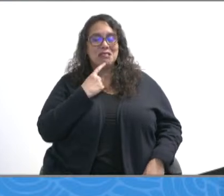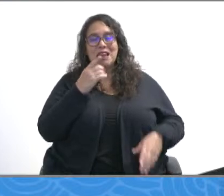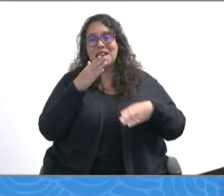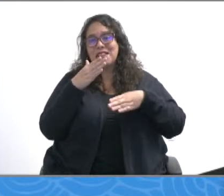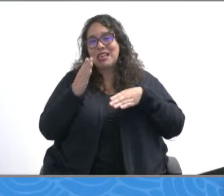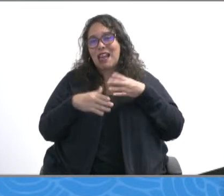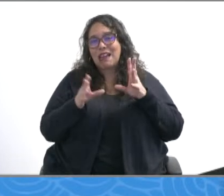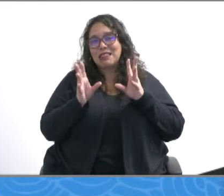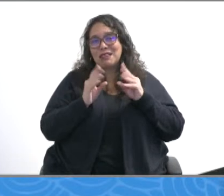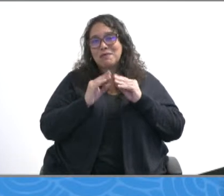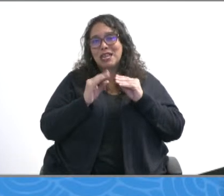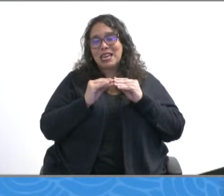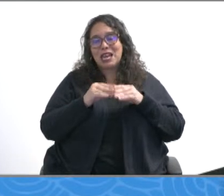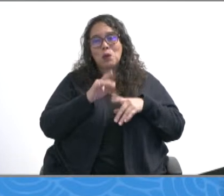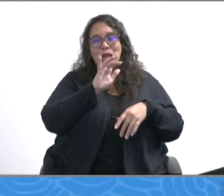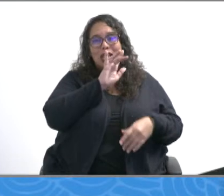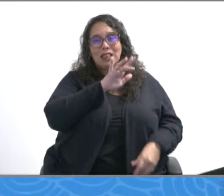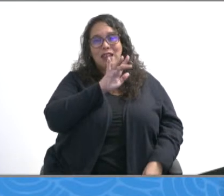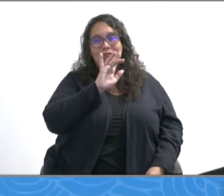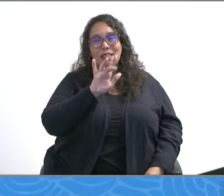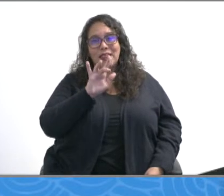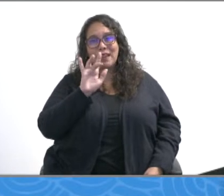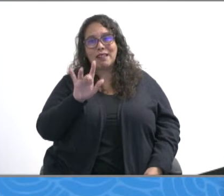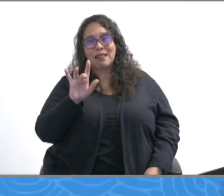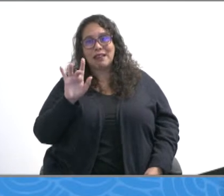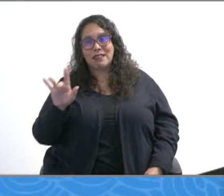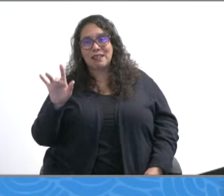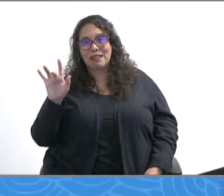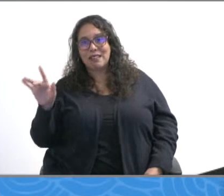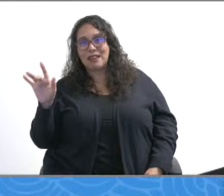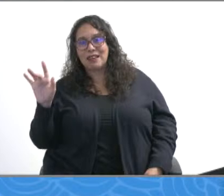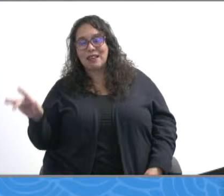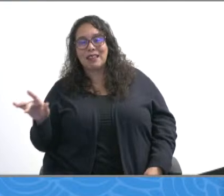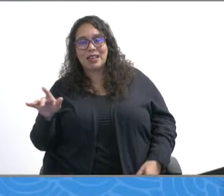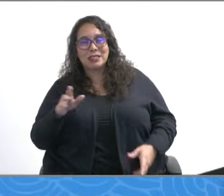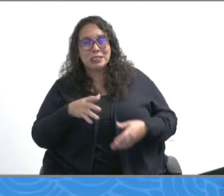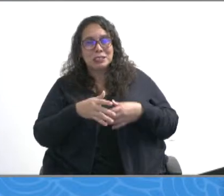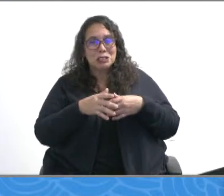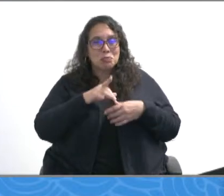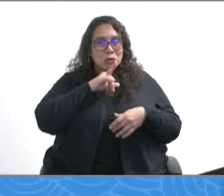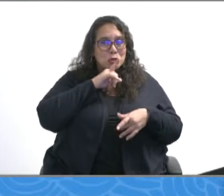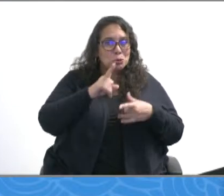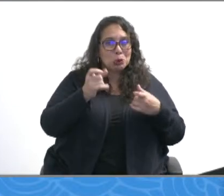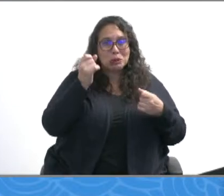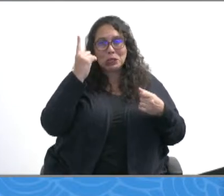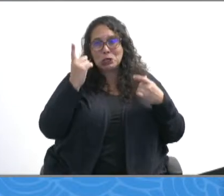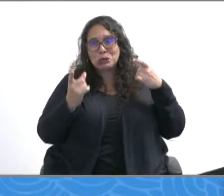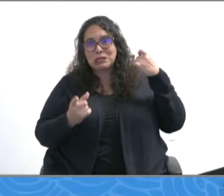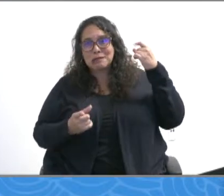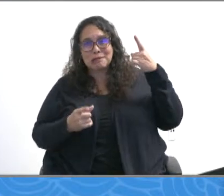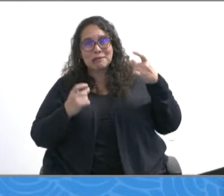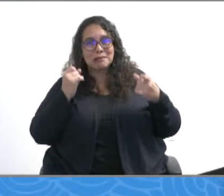we're gonna click on a few of them to get our hands in there and make sure that you have a better understanding